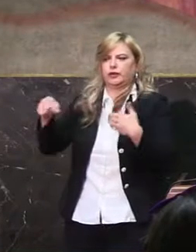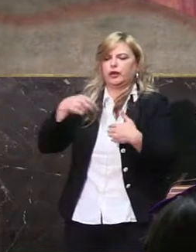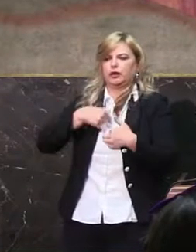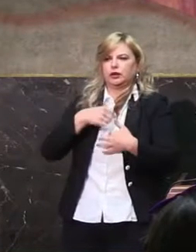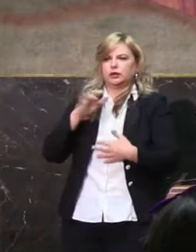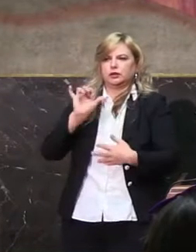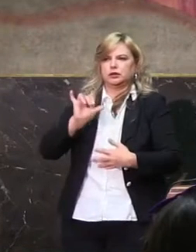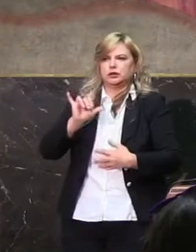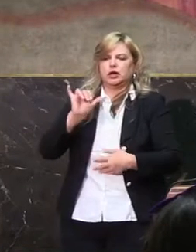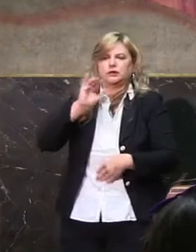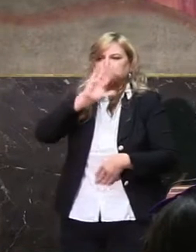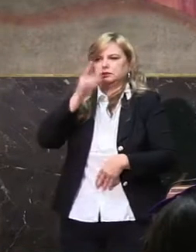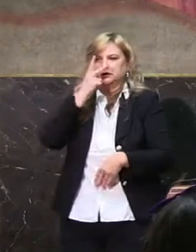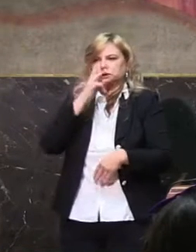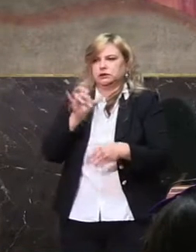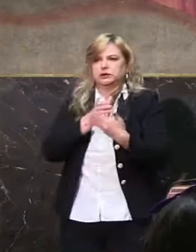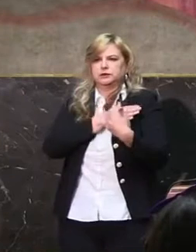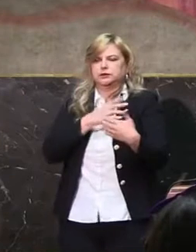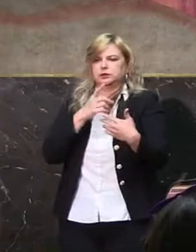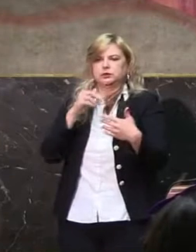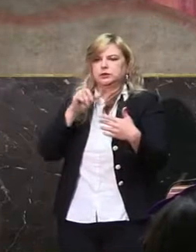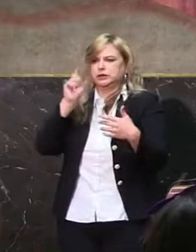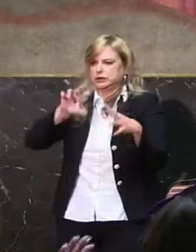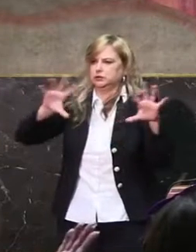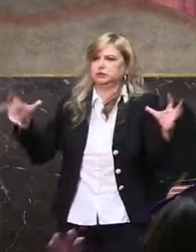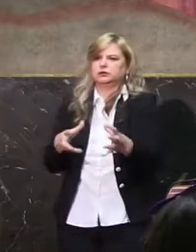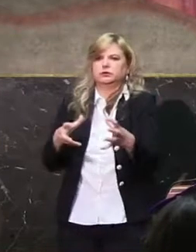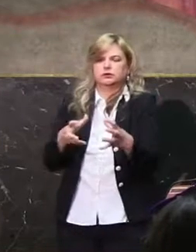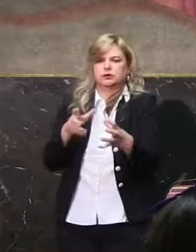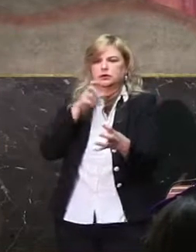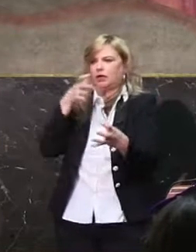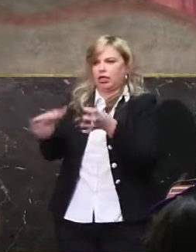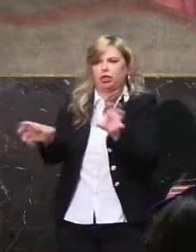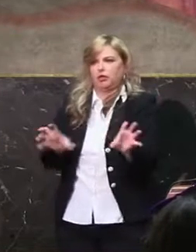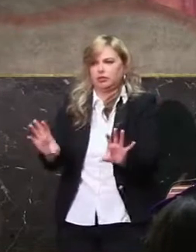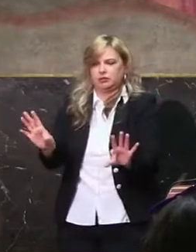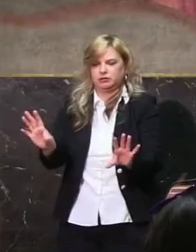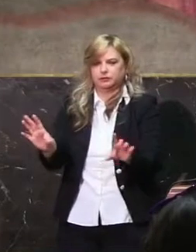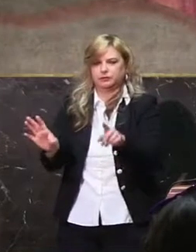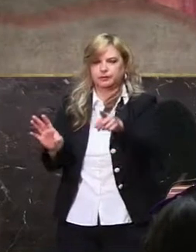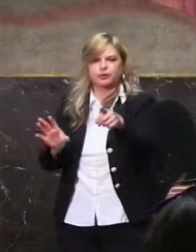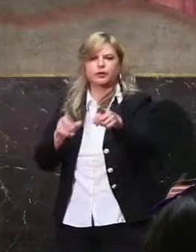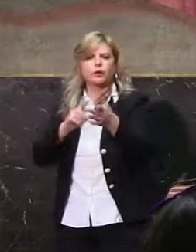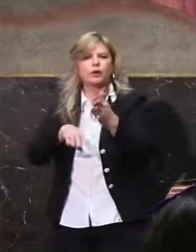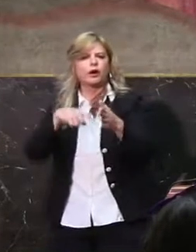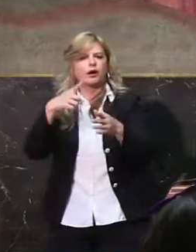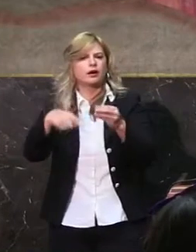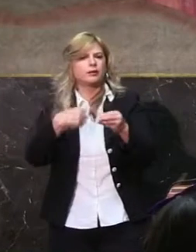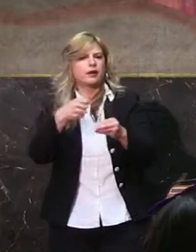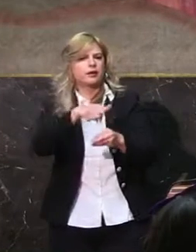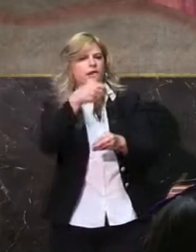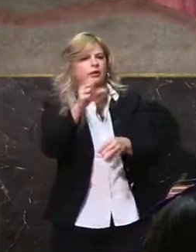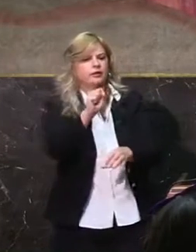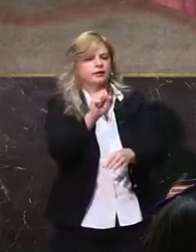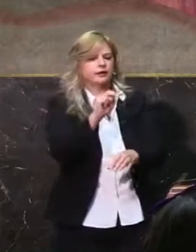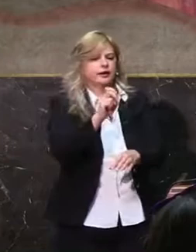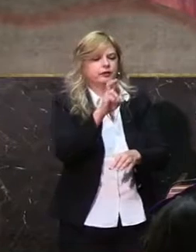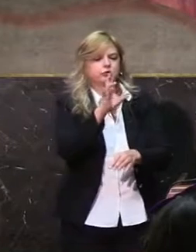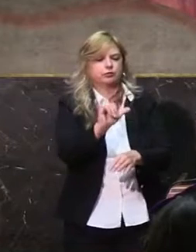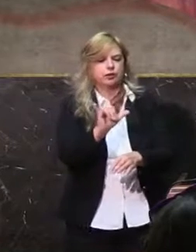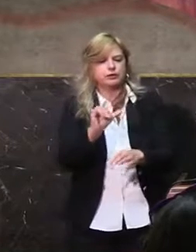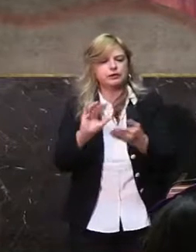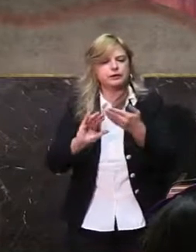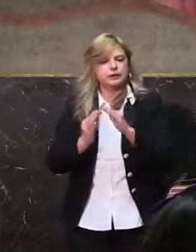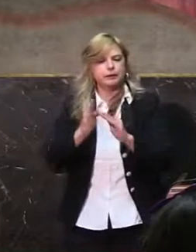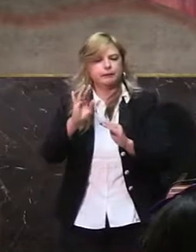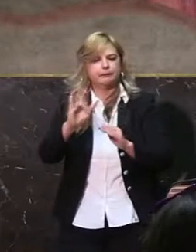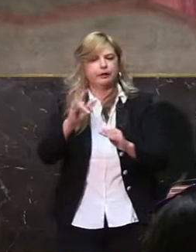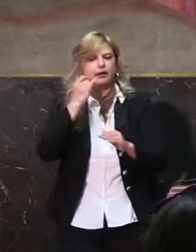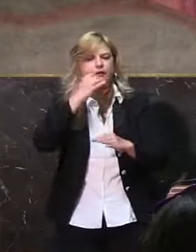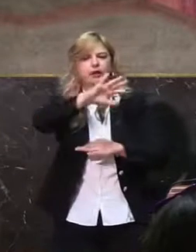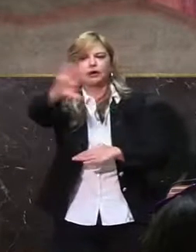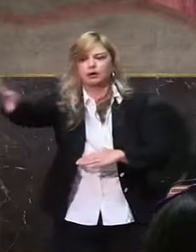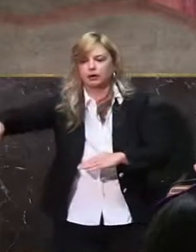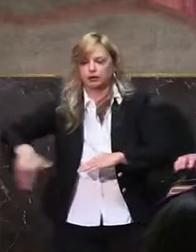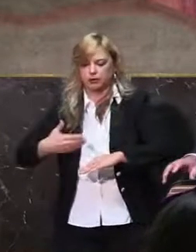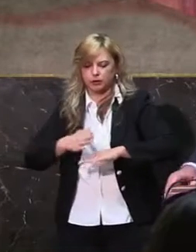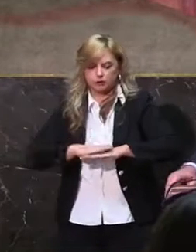together as the people. [audience speaking]